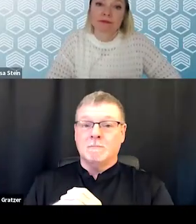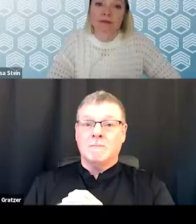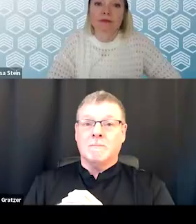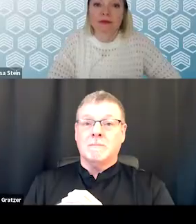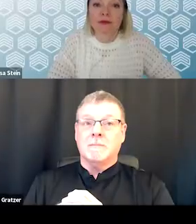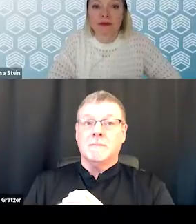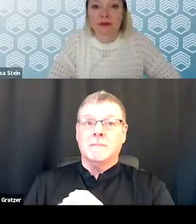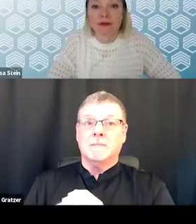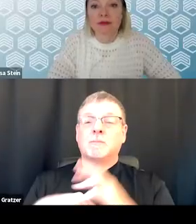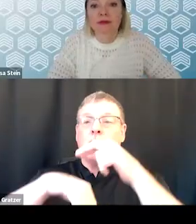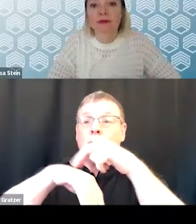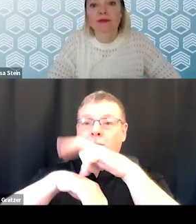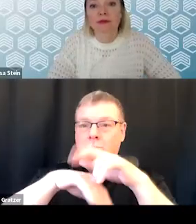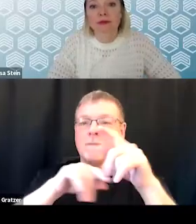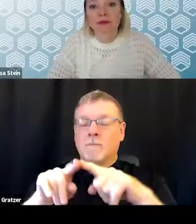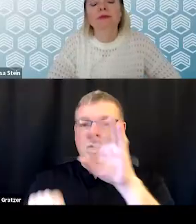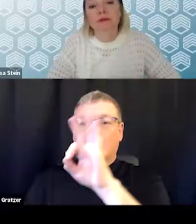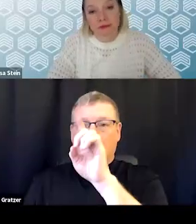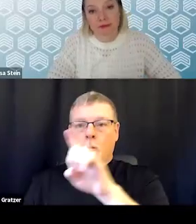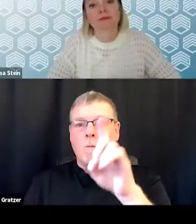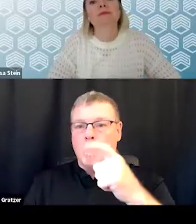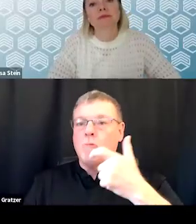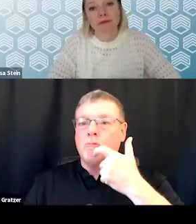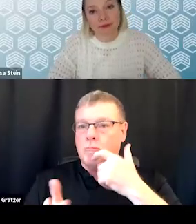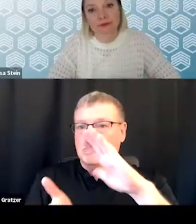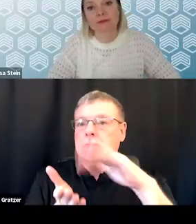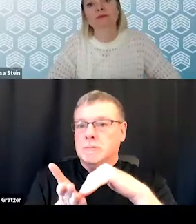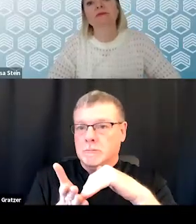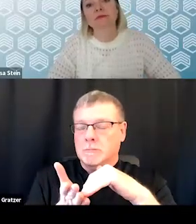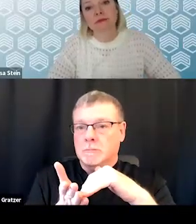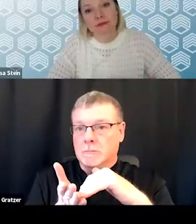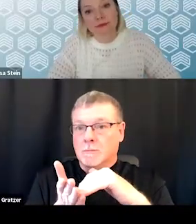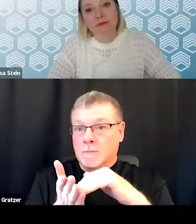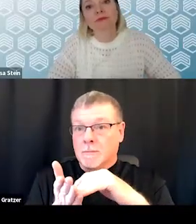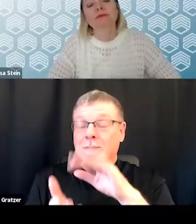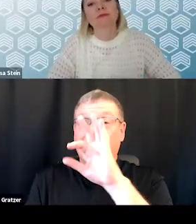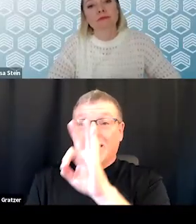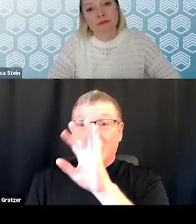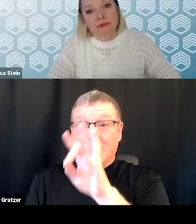those referrals have to come from the 911 Call Center. So for instance, if a 988 operator felt